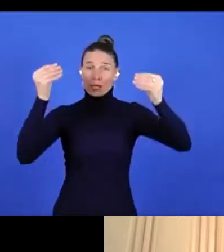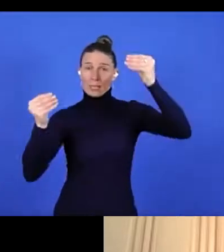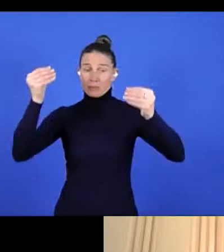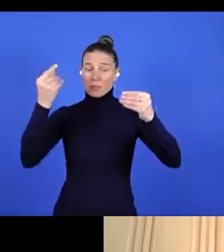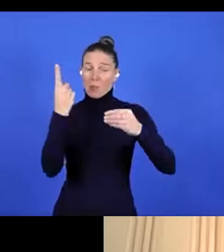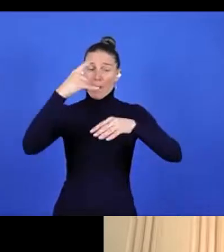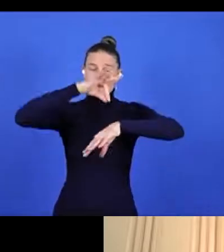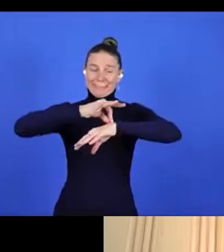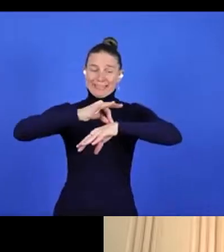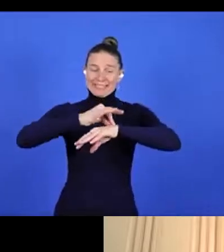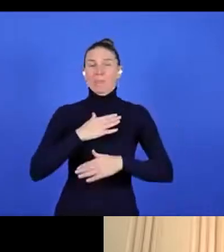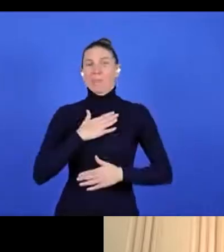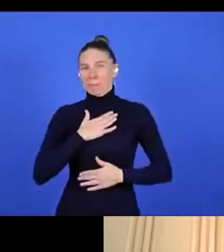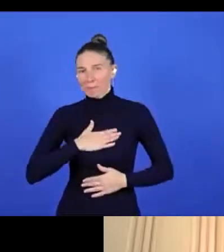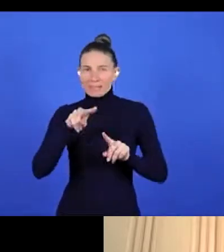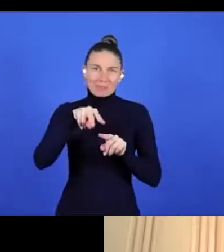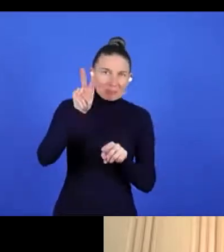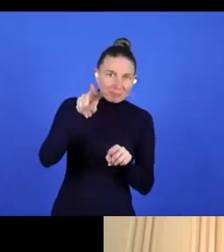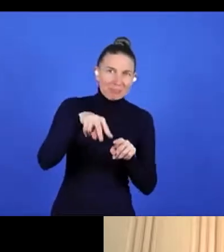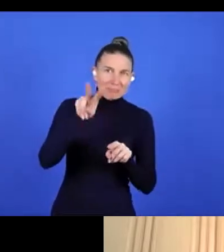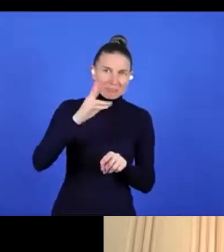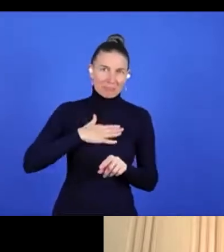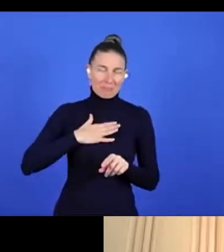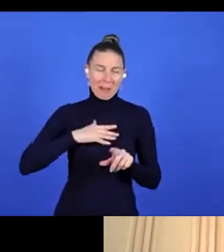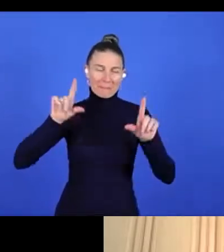show you a one minute notice